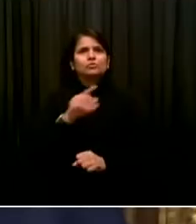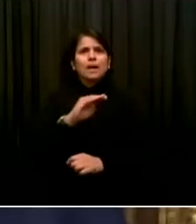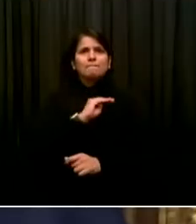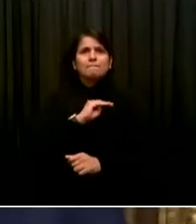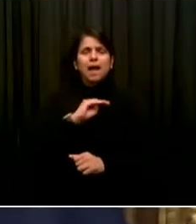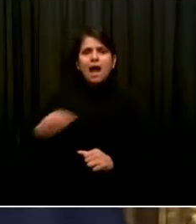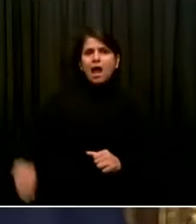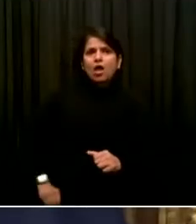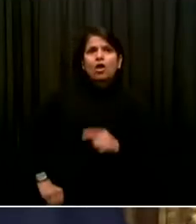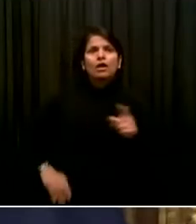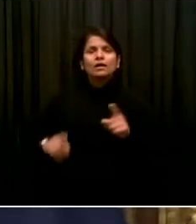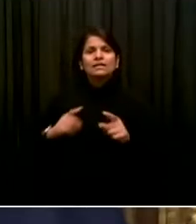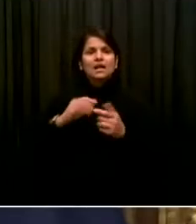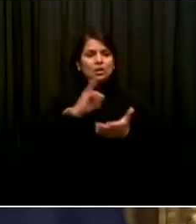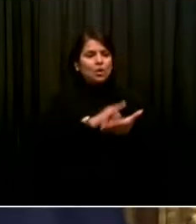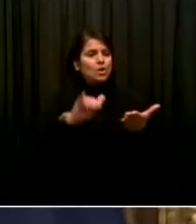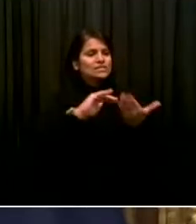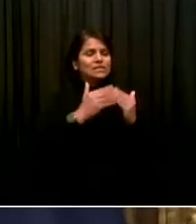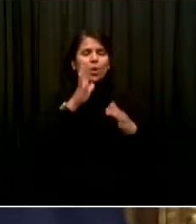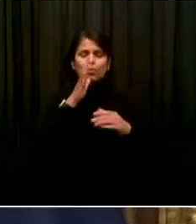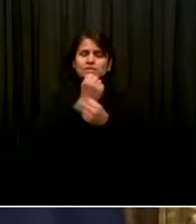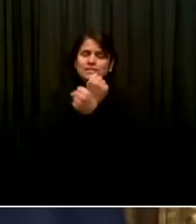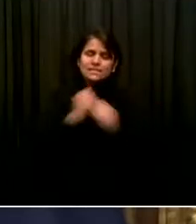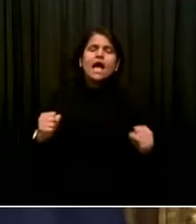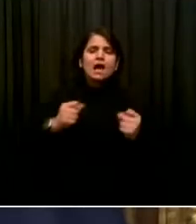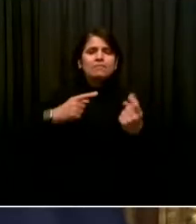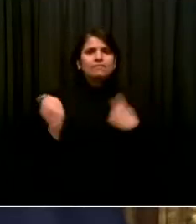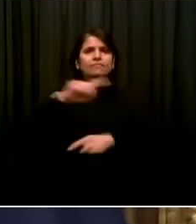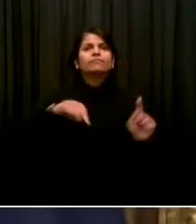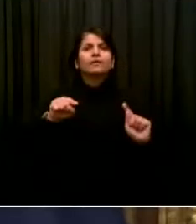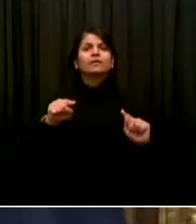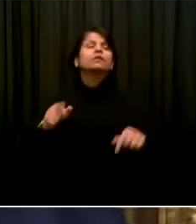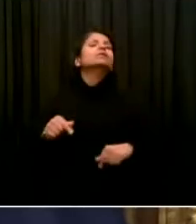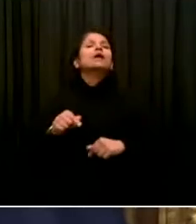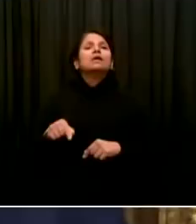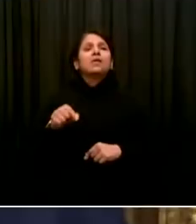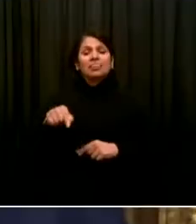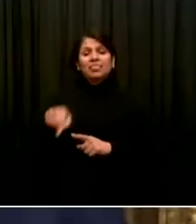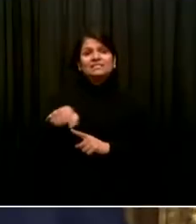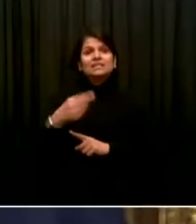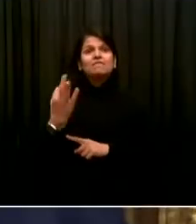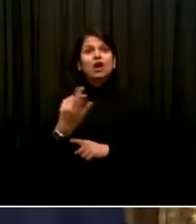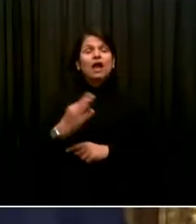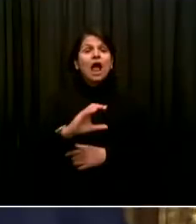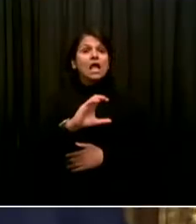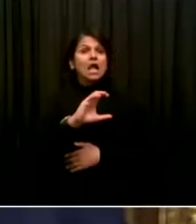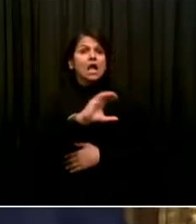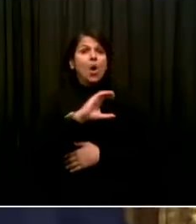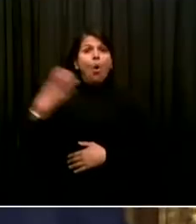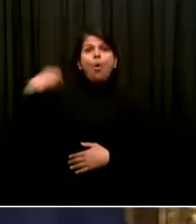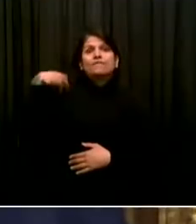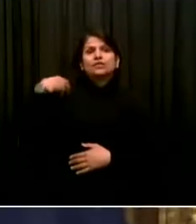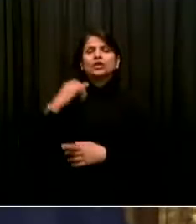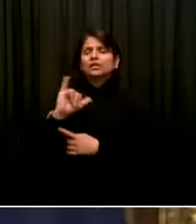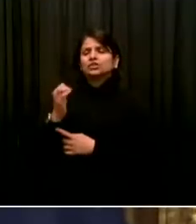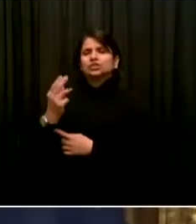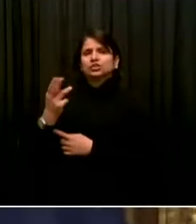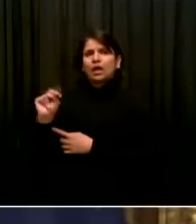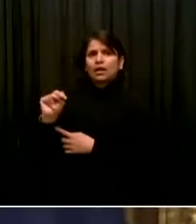AS YOUR MAYOR AND AS A FELLOW NORGER. ON FRIDAY, OFFICER JASON